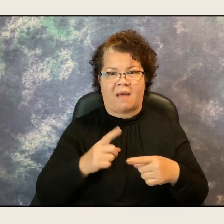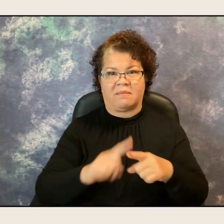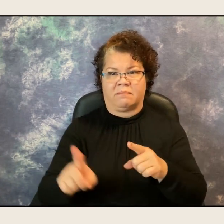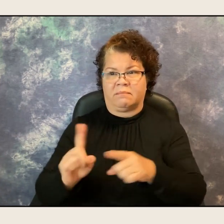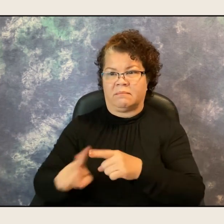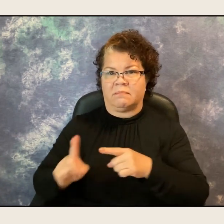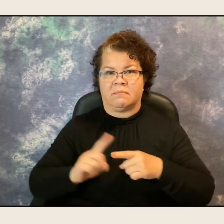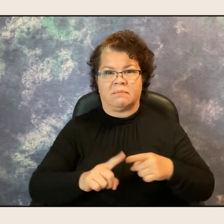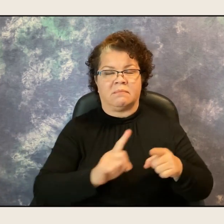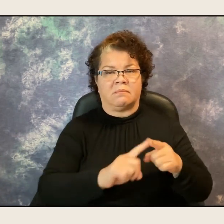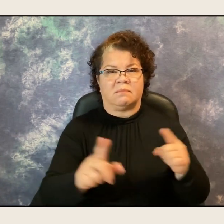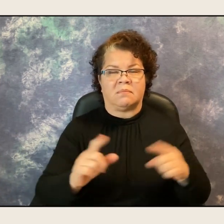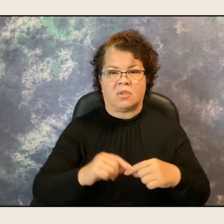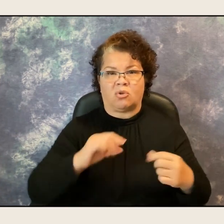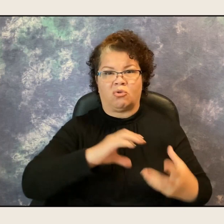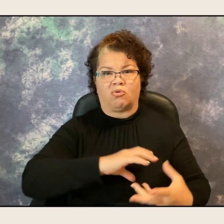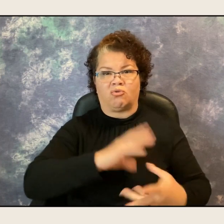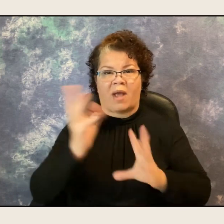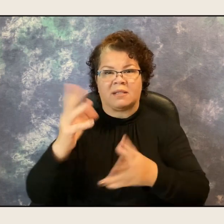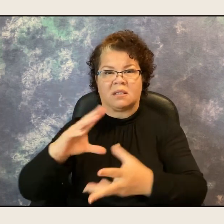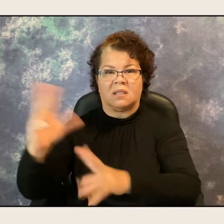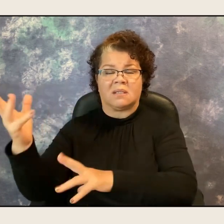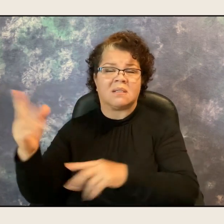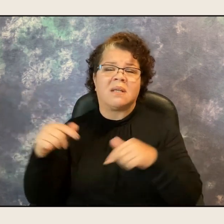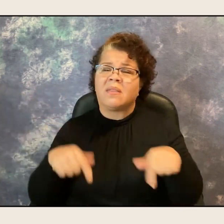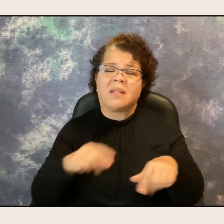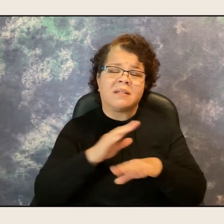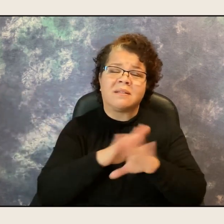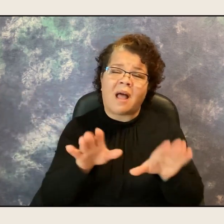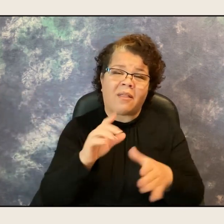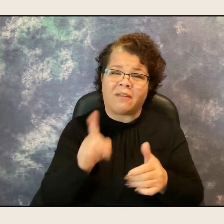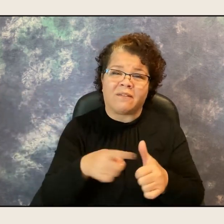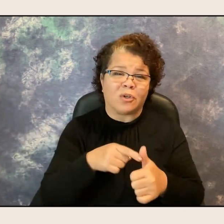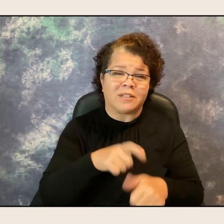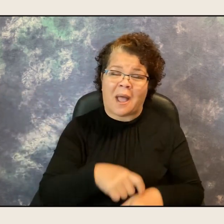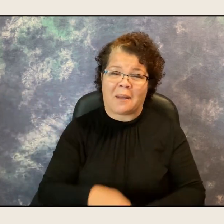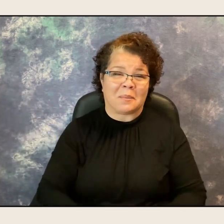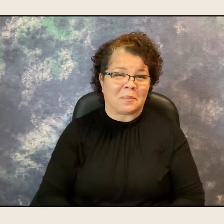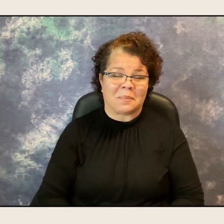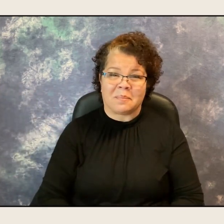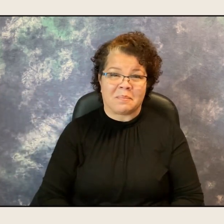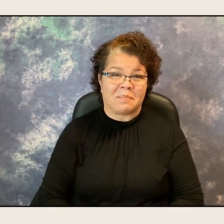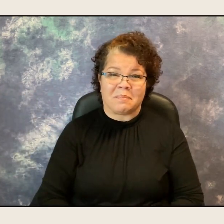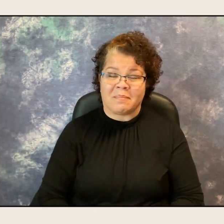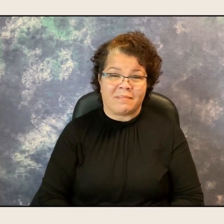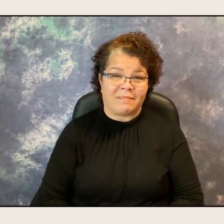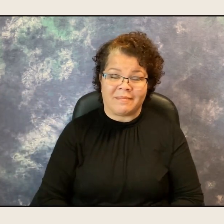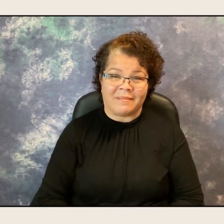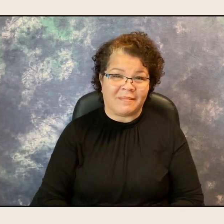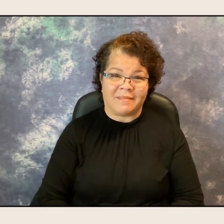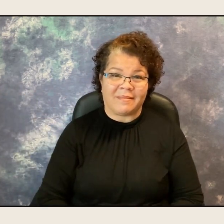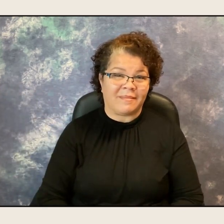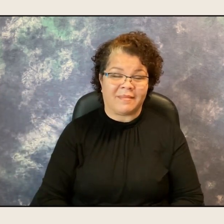because this isn't the first time, right? So not only we have like...